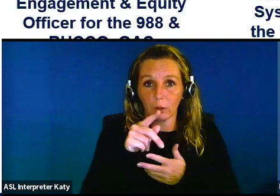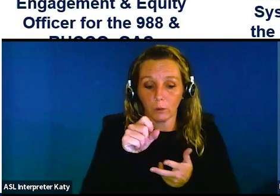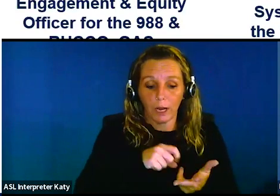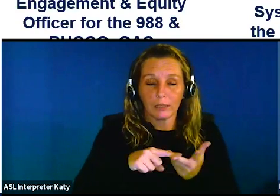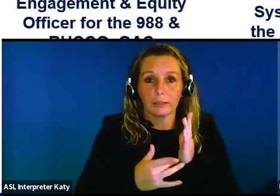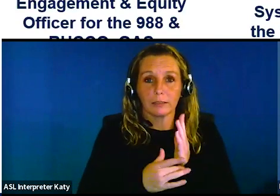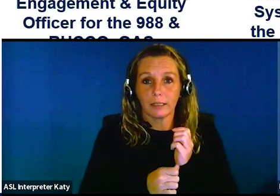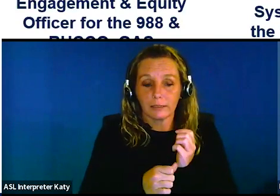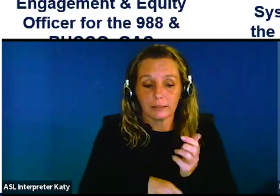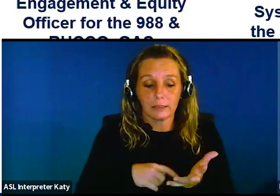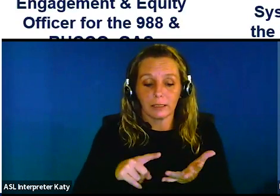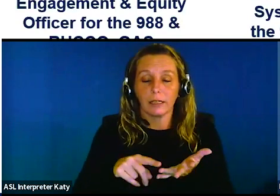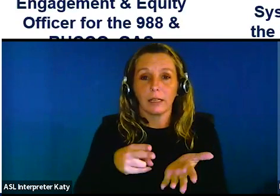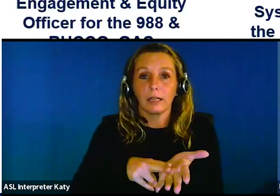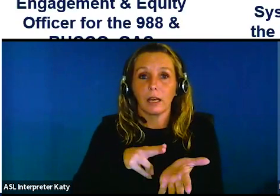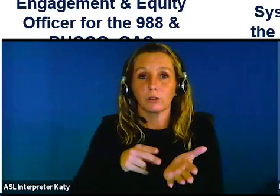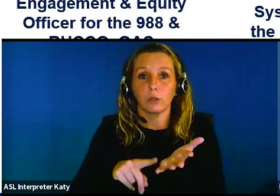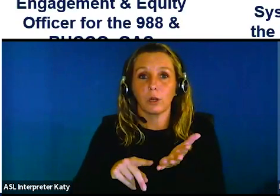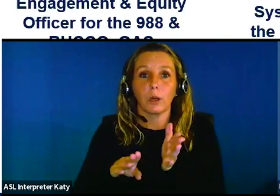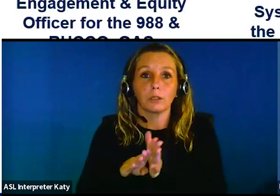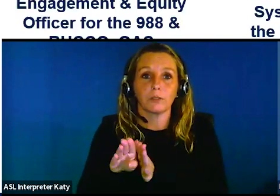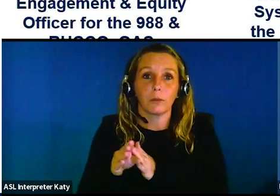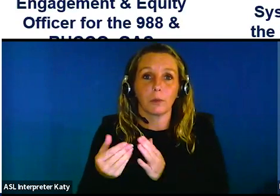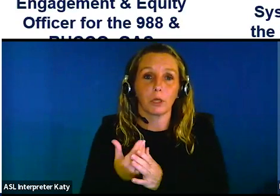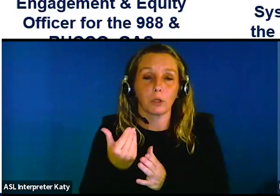building new delivery mechanisms such as nine, eight, eight in the crisis